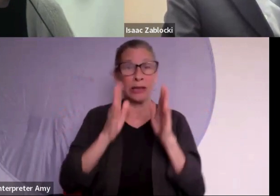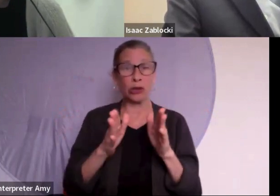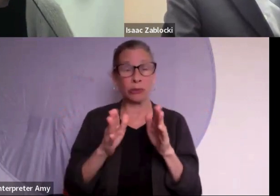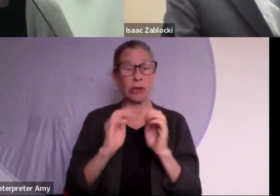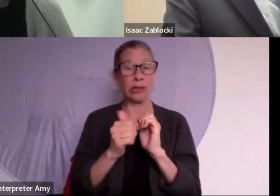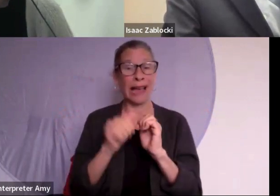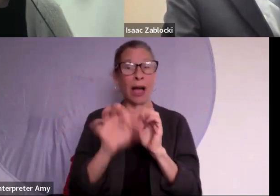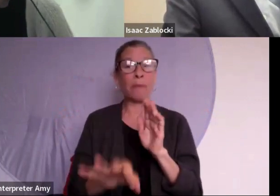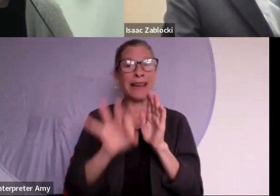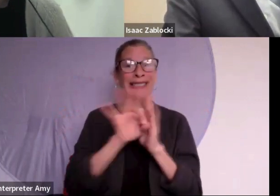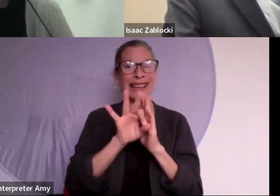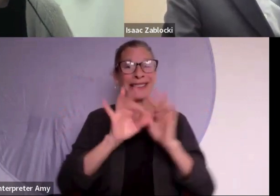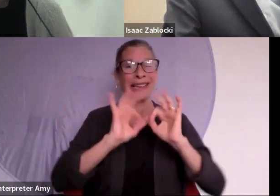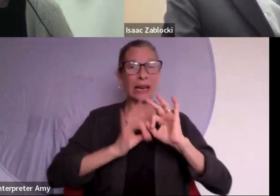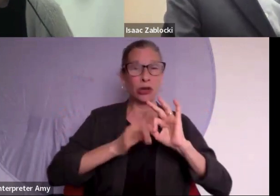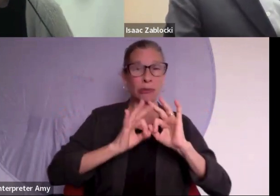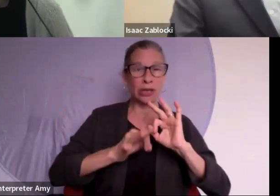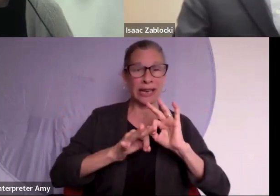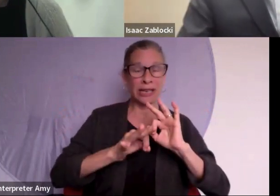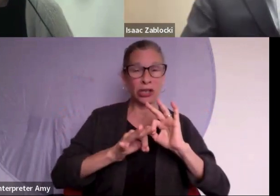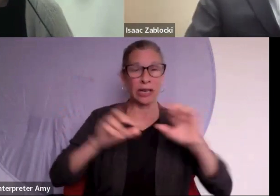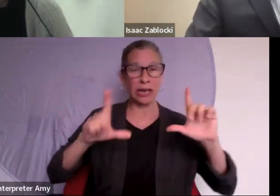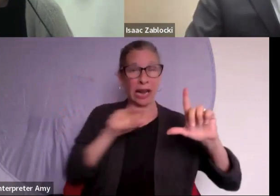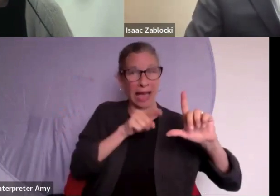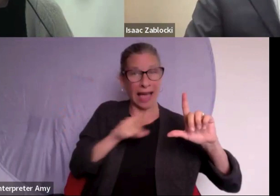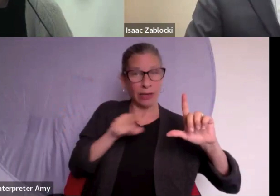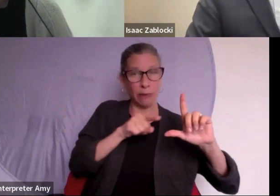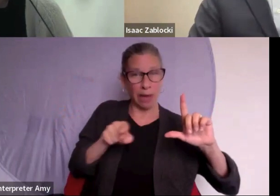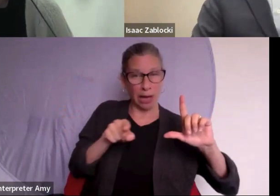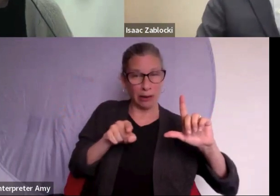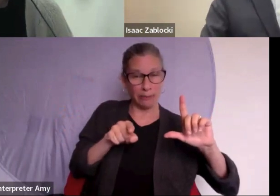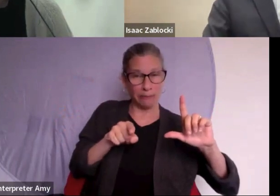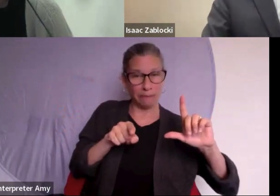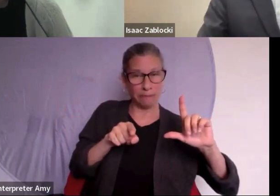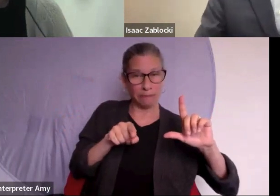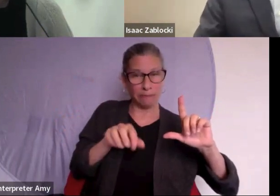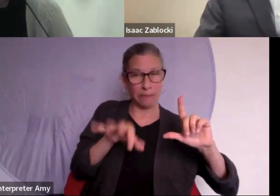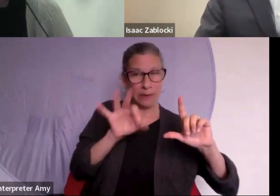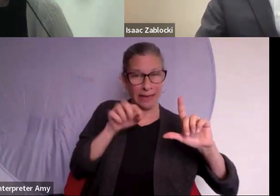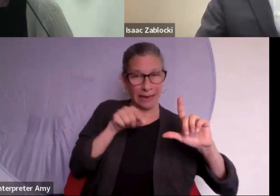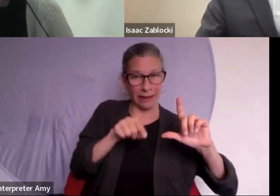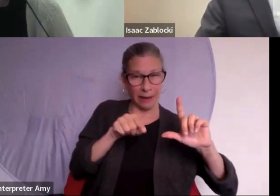"interpretation" at the bottom of your Zoom window. If you're